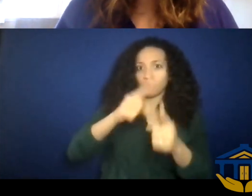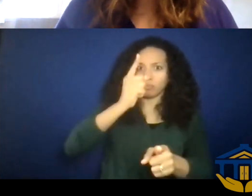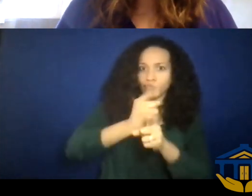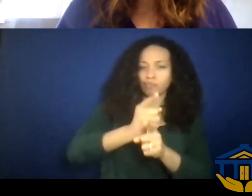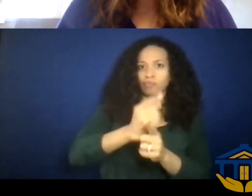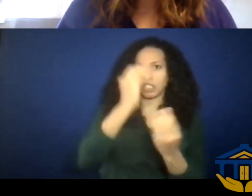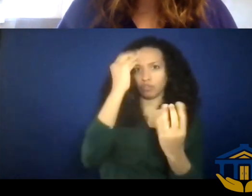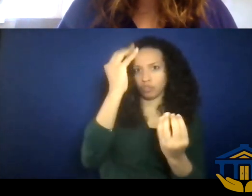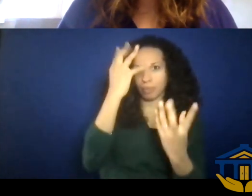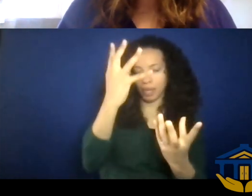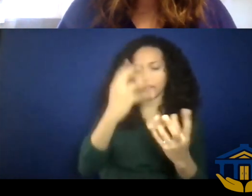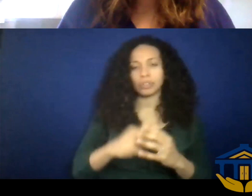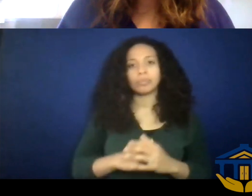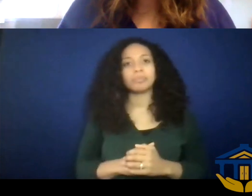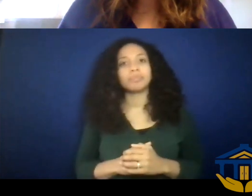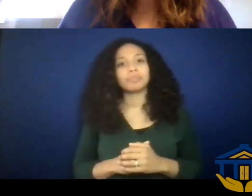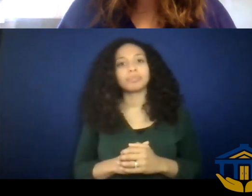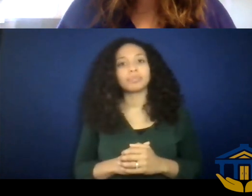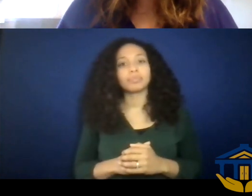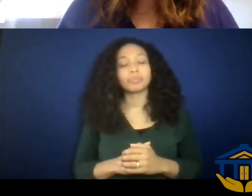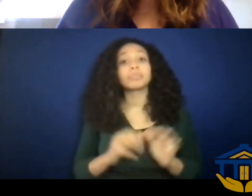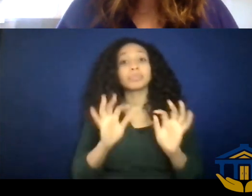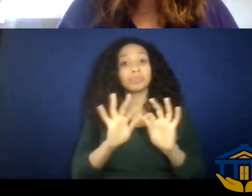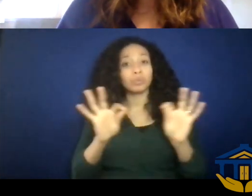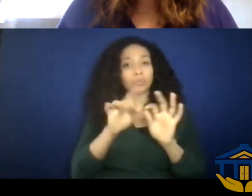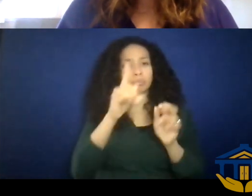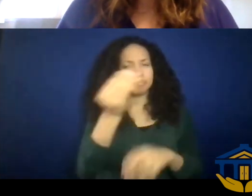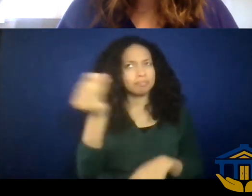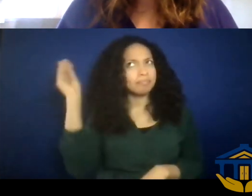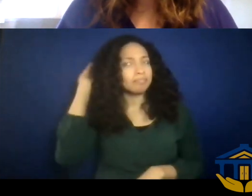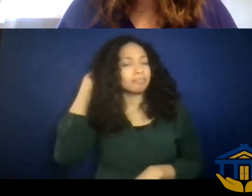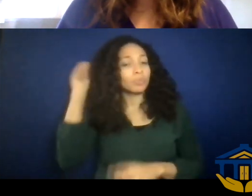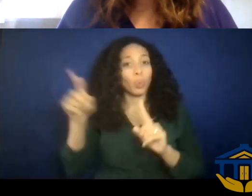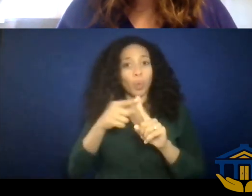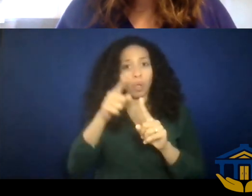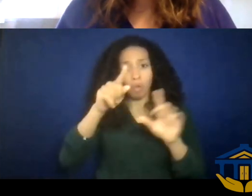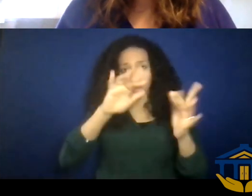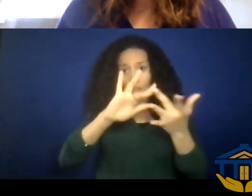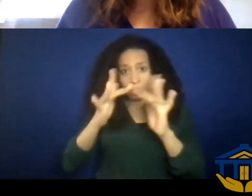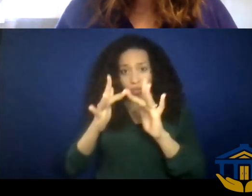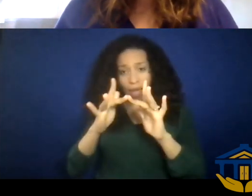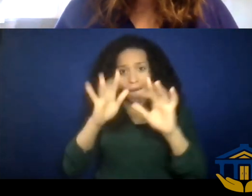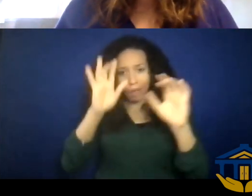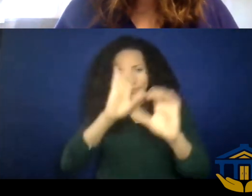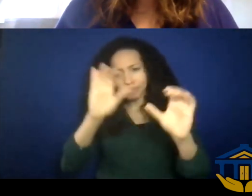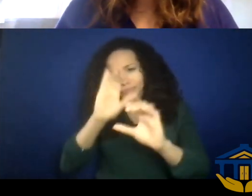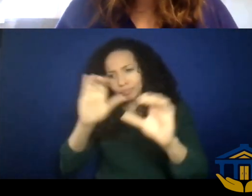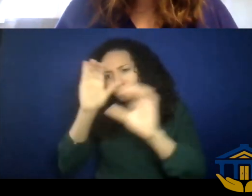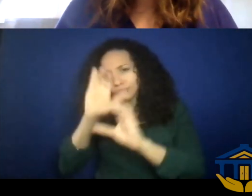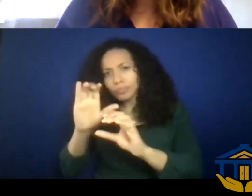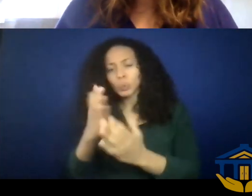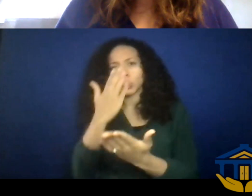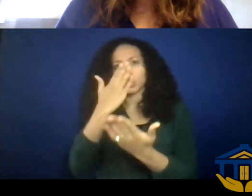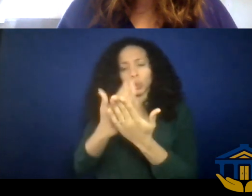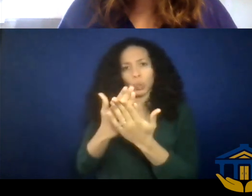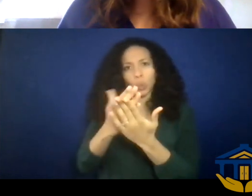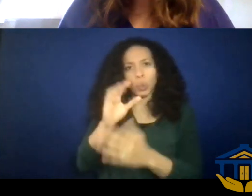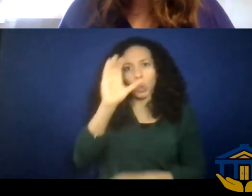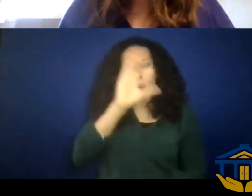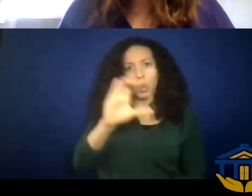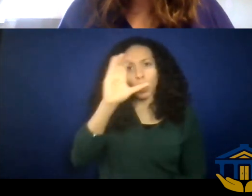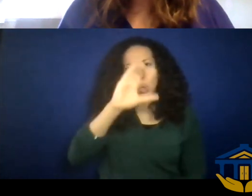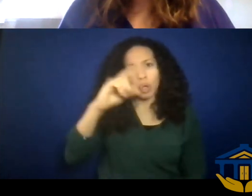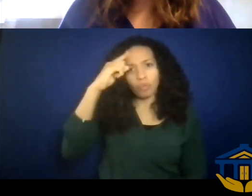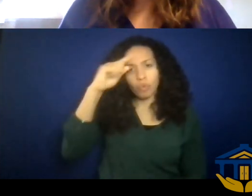whenever you are online researching, it's good to look for websites that are government websites or